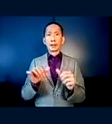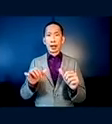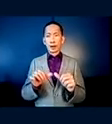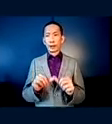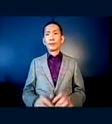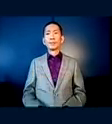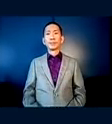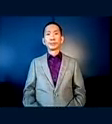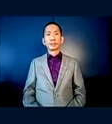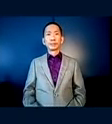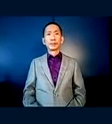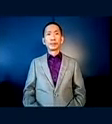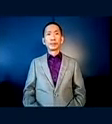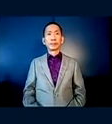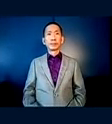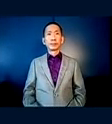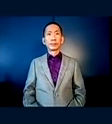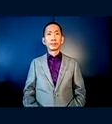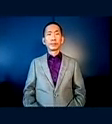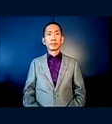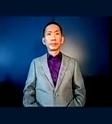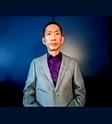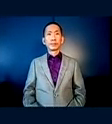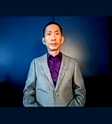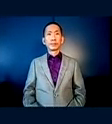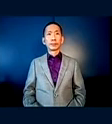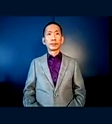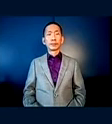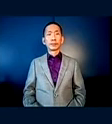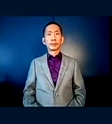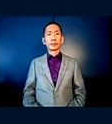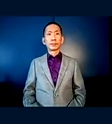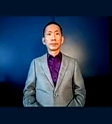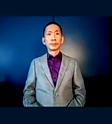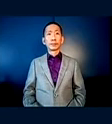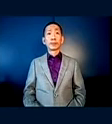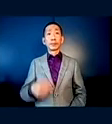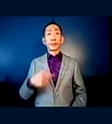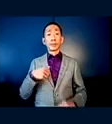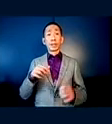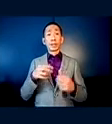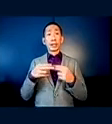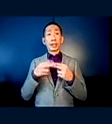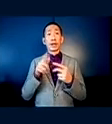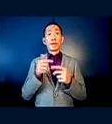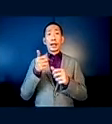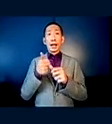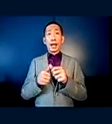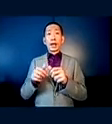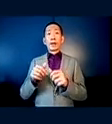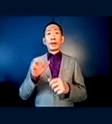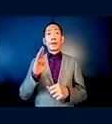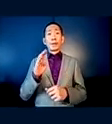THIS AREA. SO NEXT SLIDE. THEN IF I DID A SLIDE OF EVERY